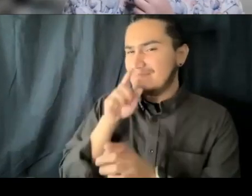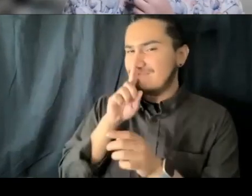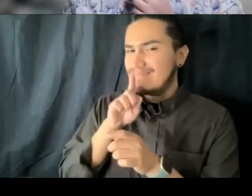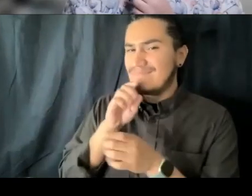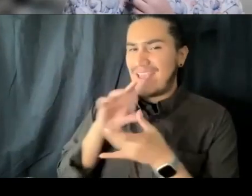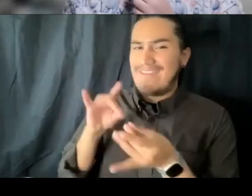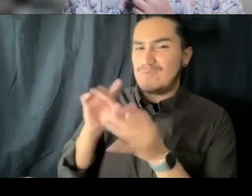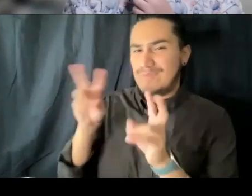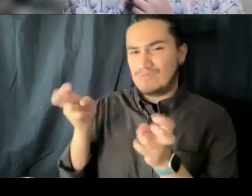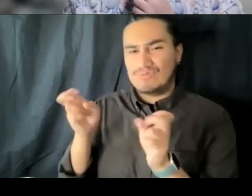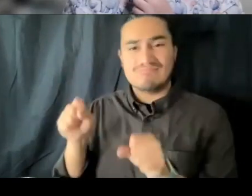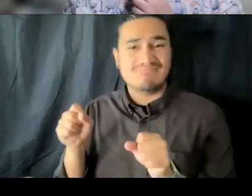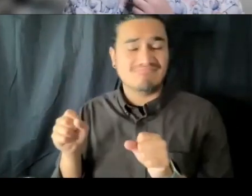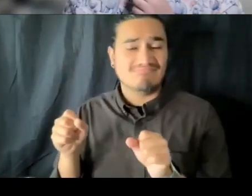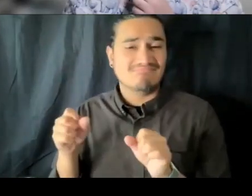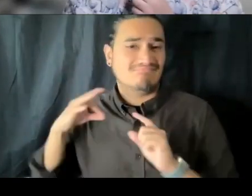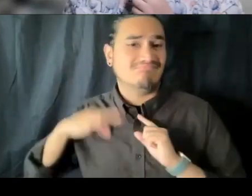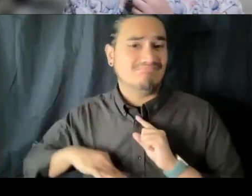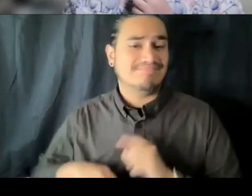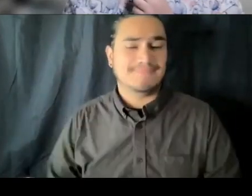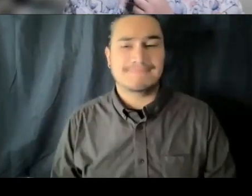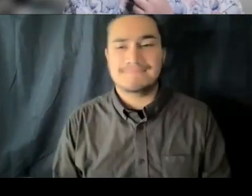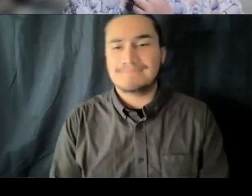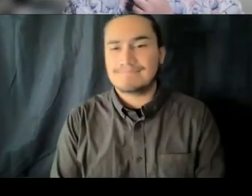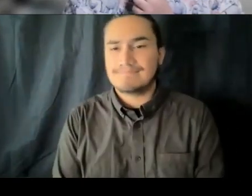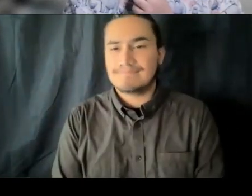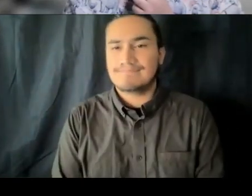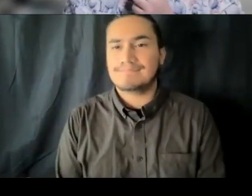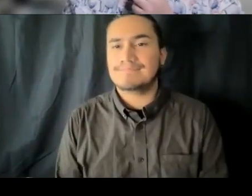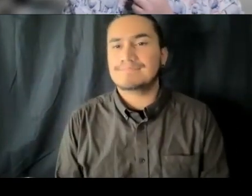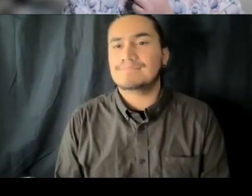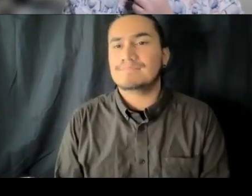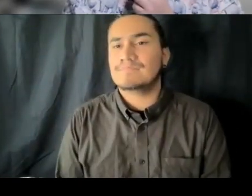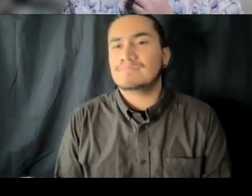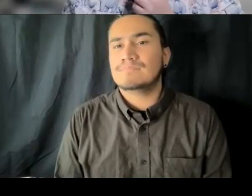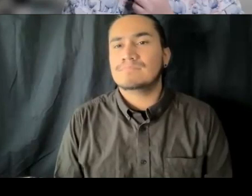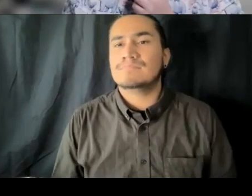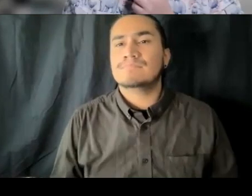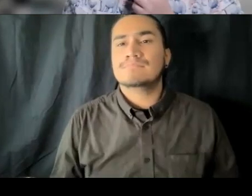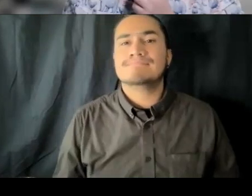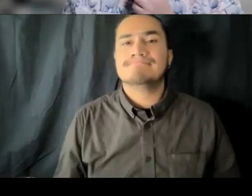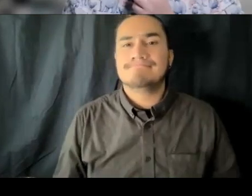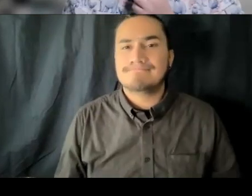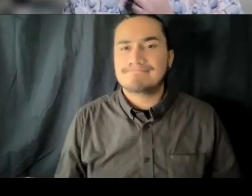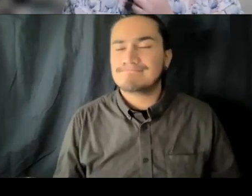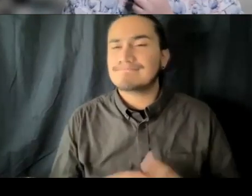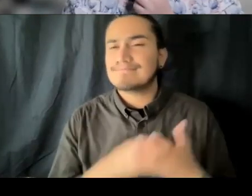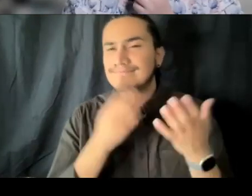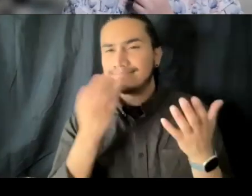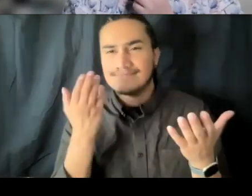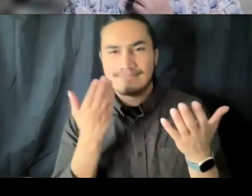Tailoring appointments to what the person needs. Excellent. Evidence-based practices,